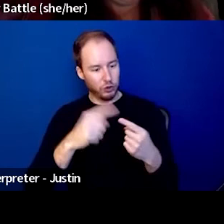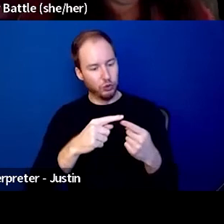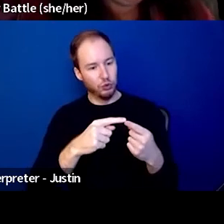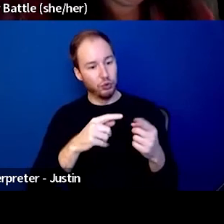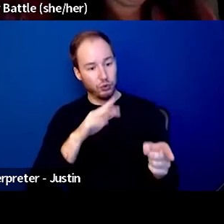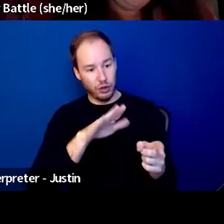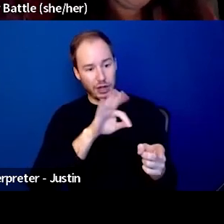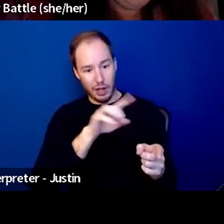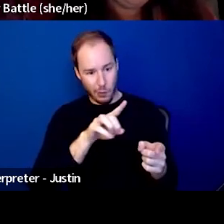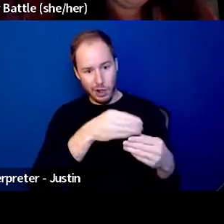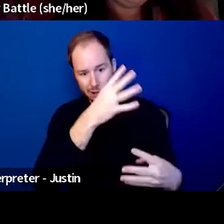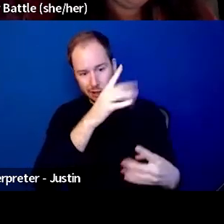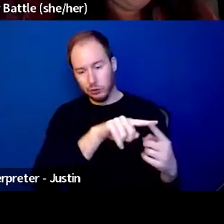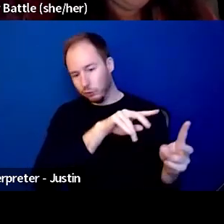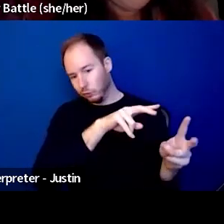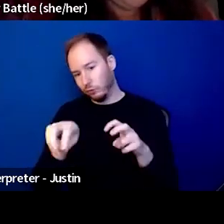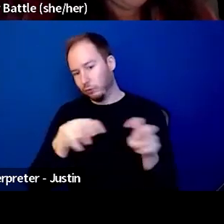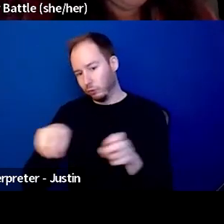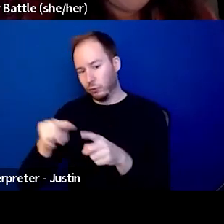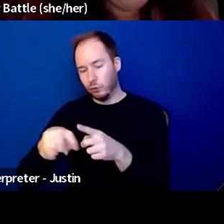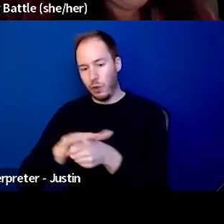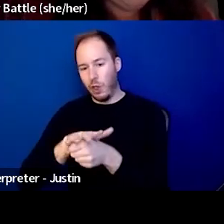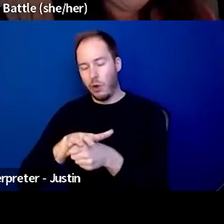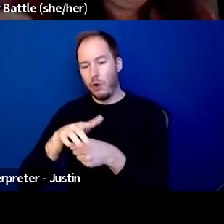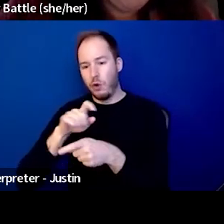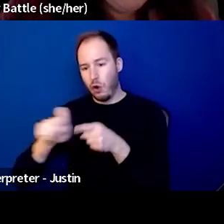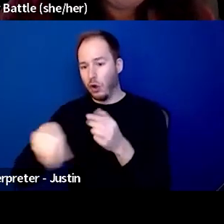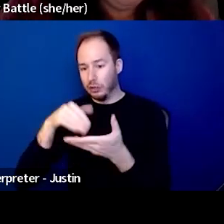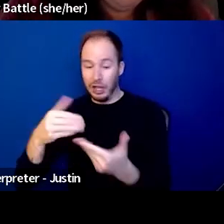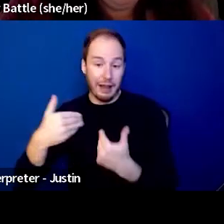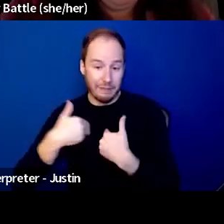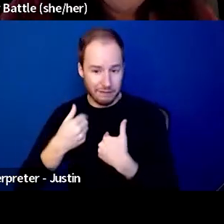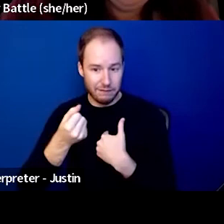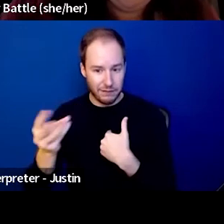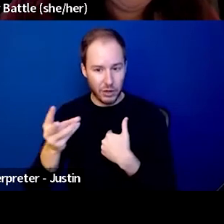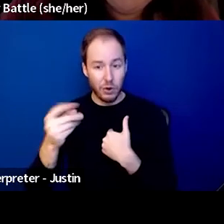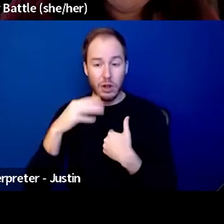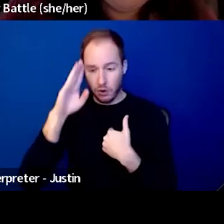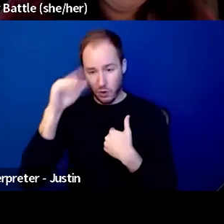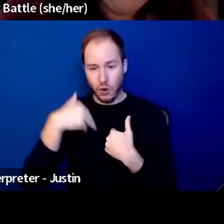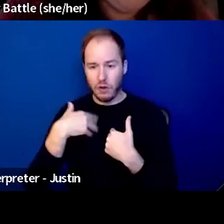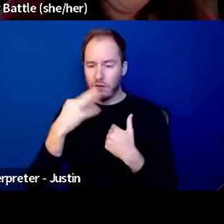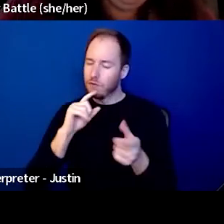into the local call center, so that does happen. And then there's been lots of conversation about,